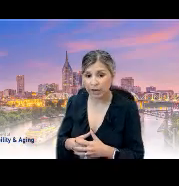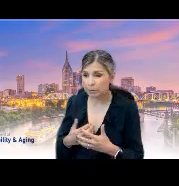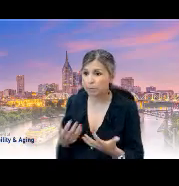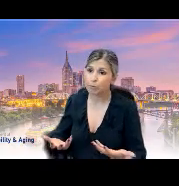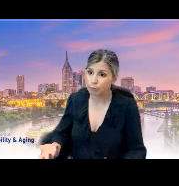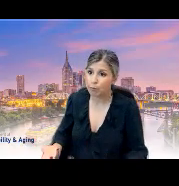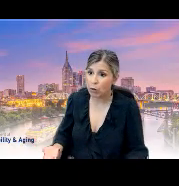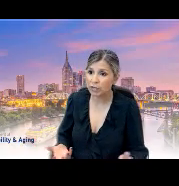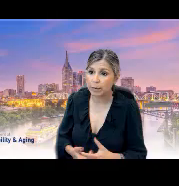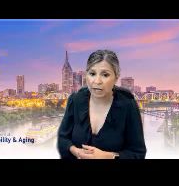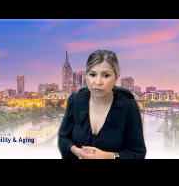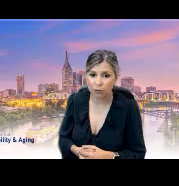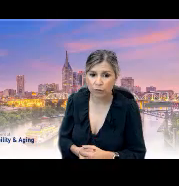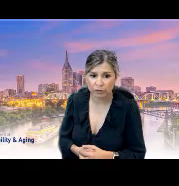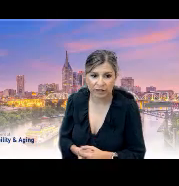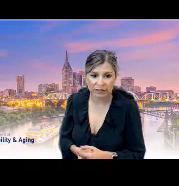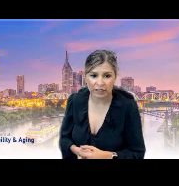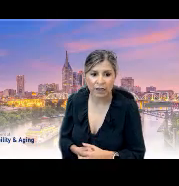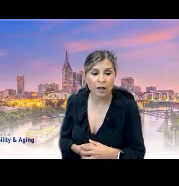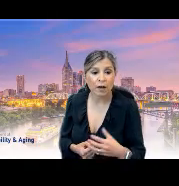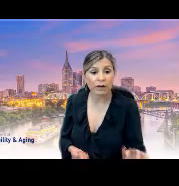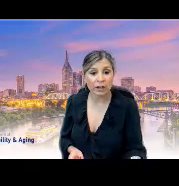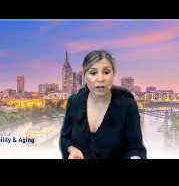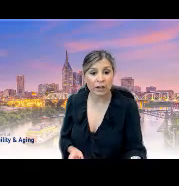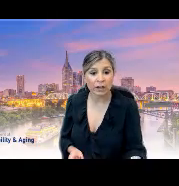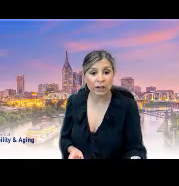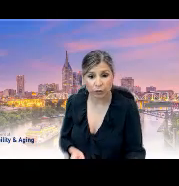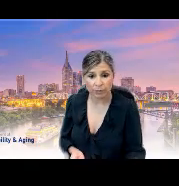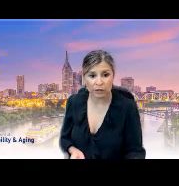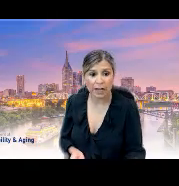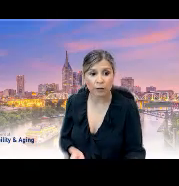occupied mostly by folks who are 60, volunteers who work during meal hours,